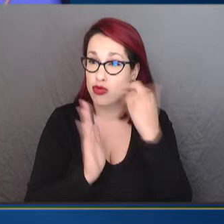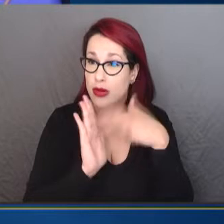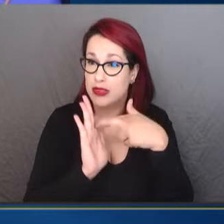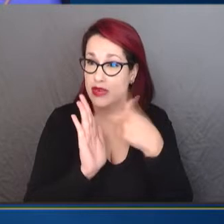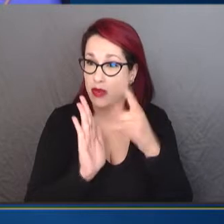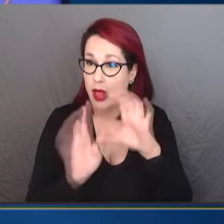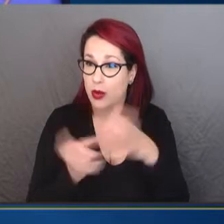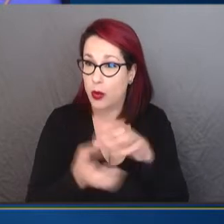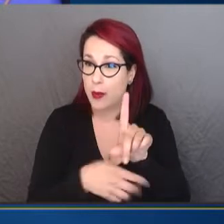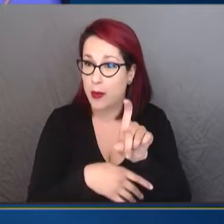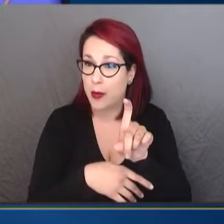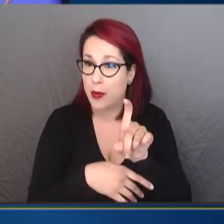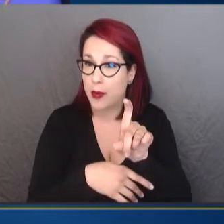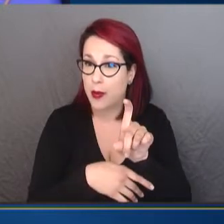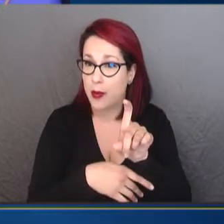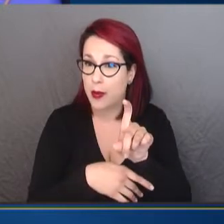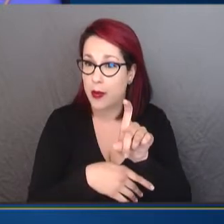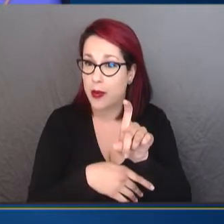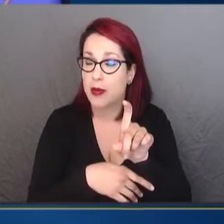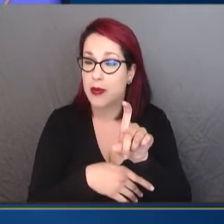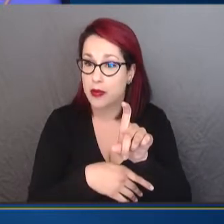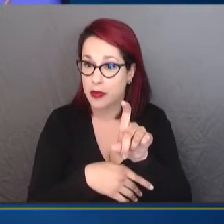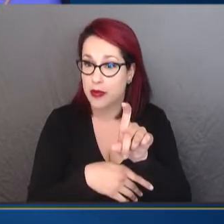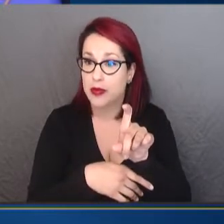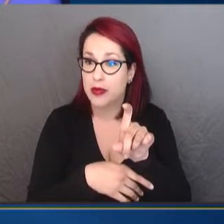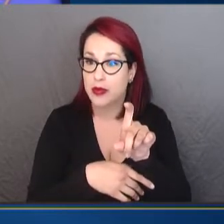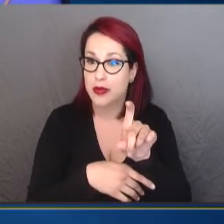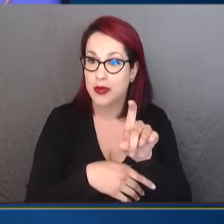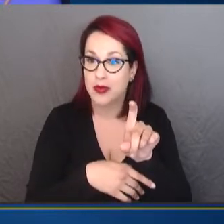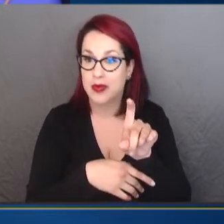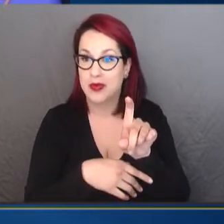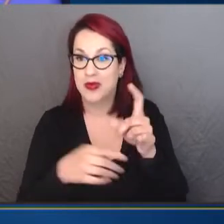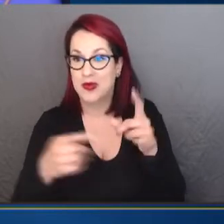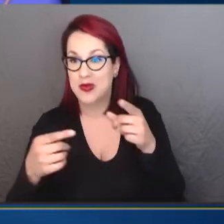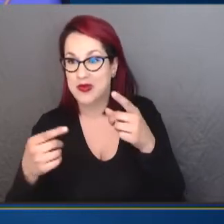I'm just going to still announce them. Marvin Figueroa: And say that they are our membership